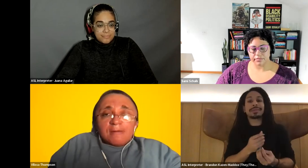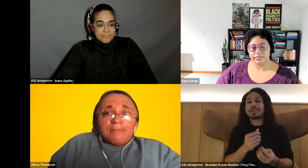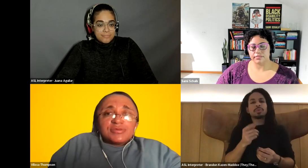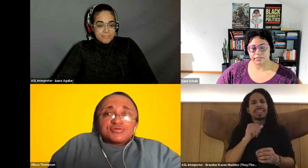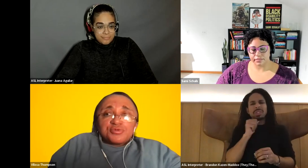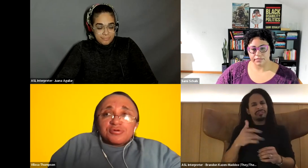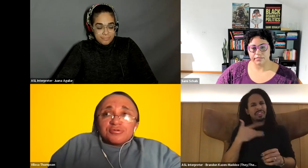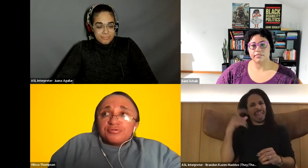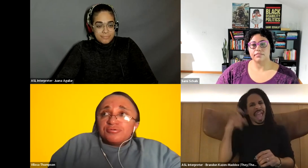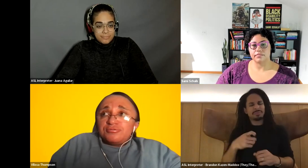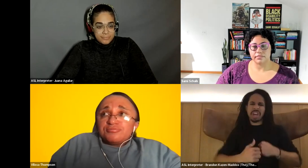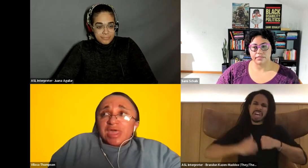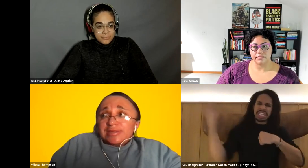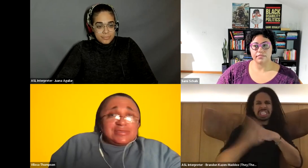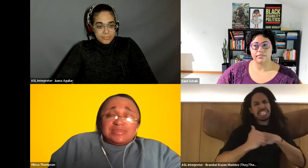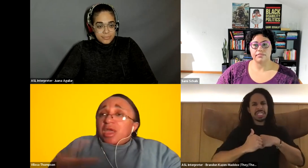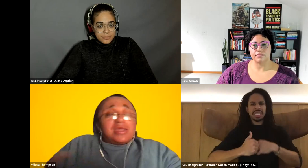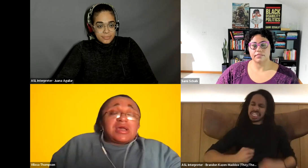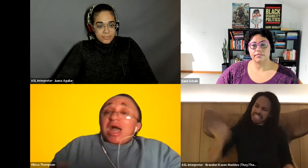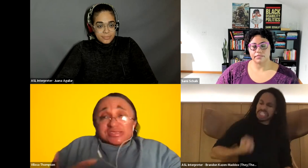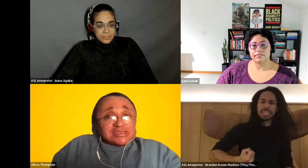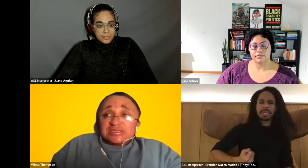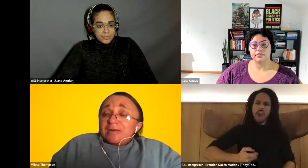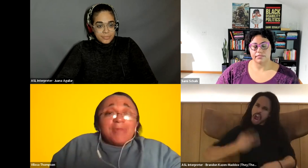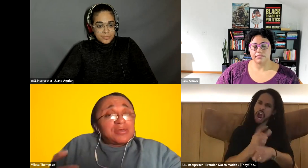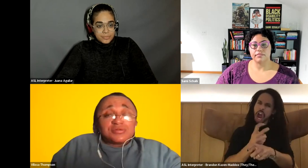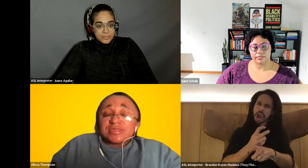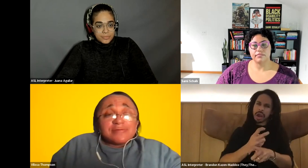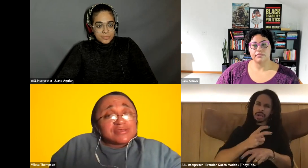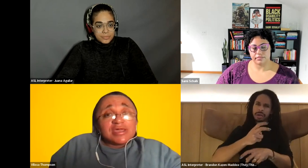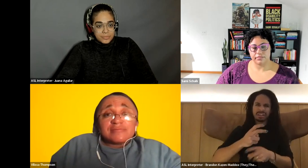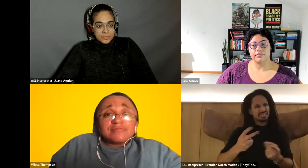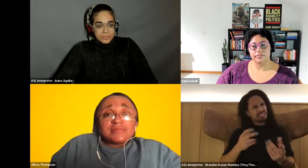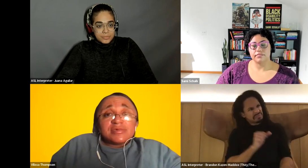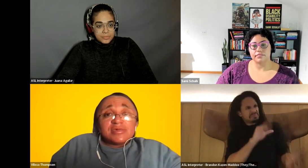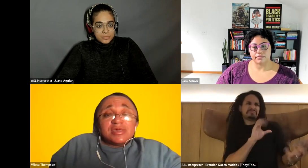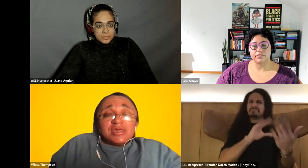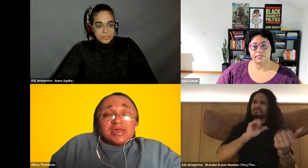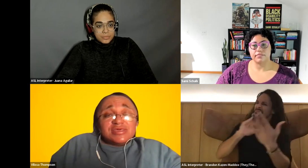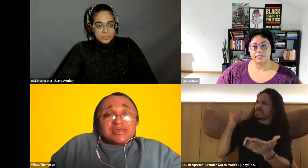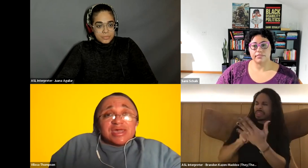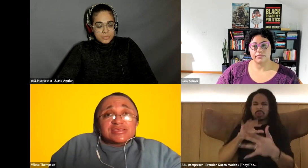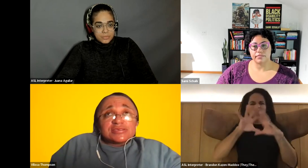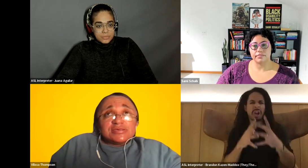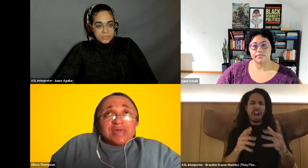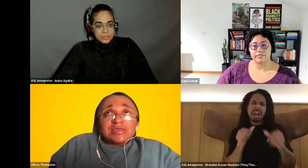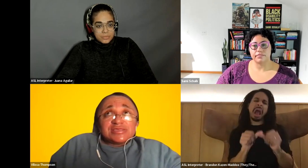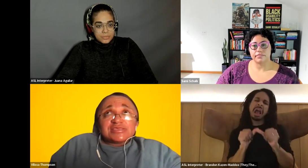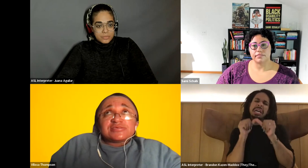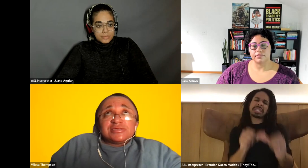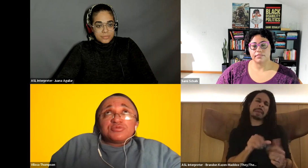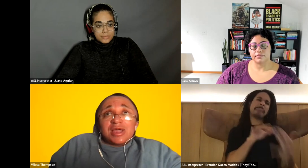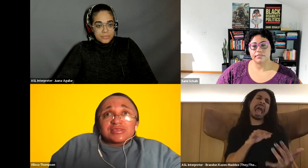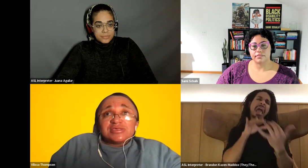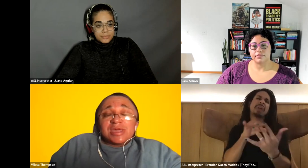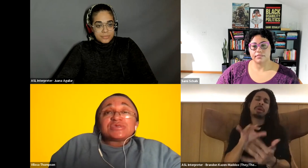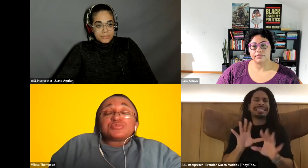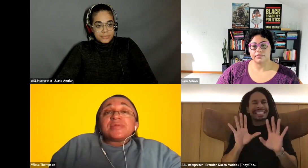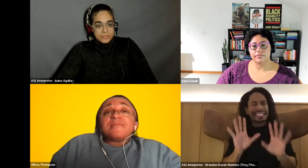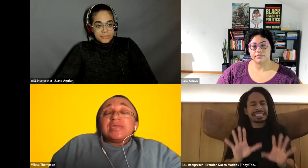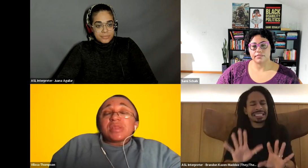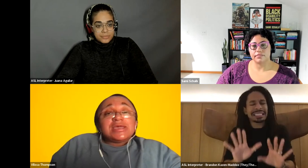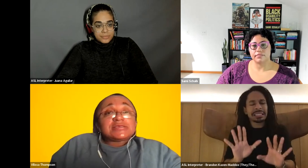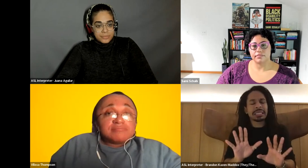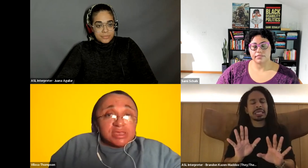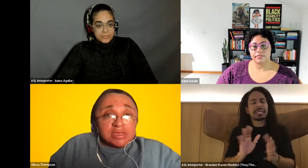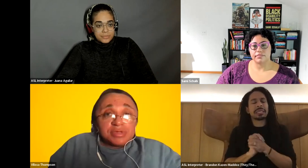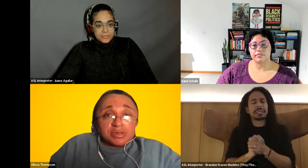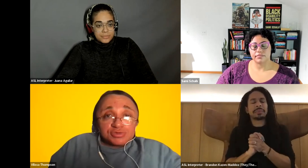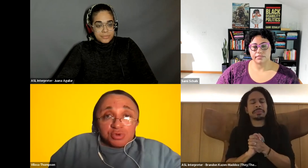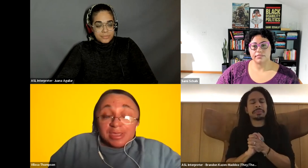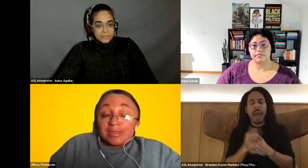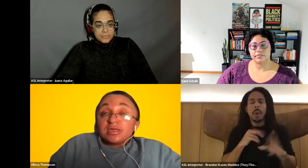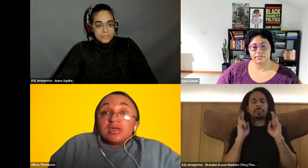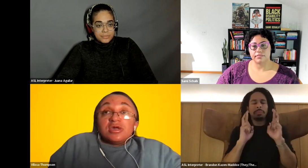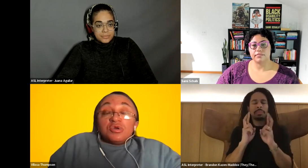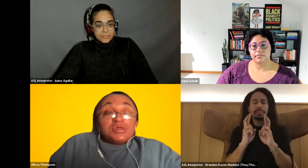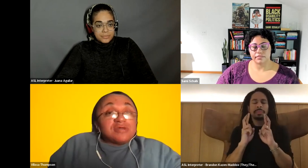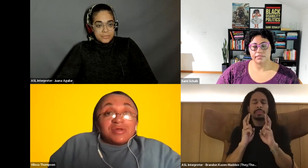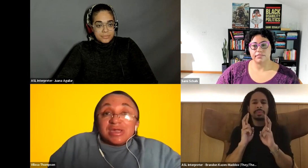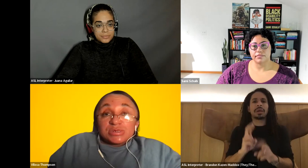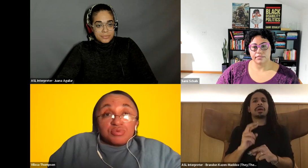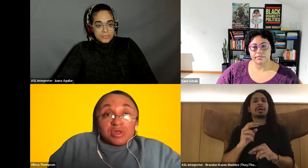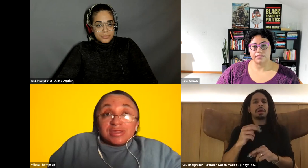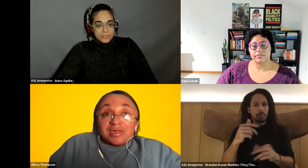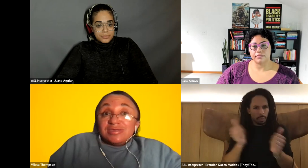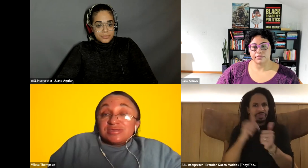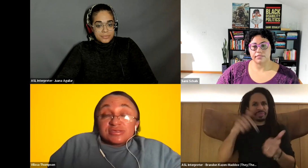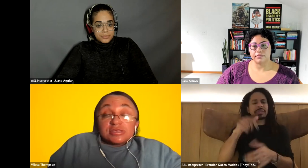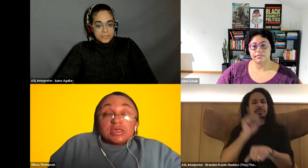Vilissa Thompson: by this world, who that they are in constant battle with every day. and I think that's I think that's the reality that has really been made plain to me, and being in this we don't catch a break, and it is